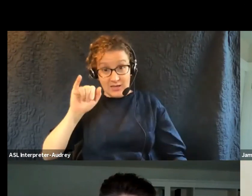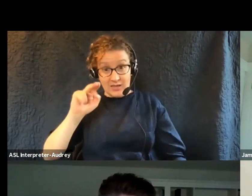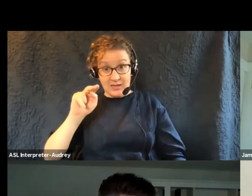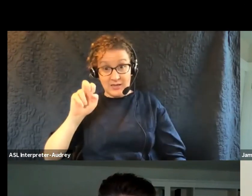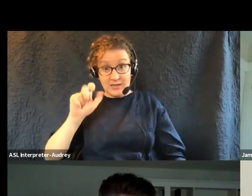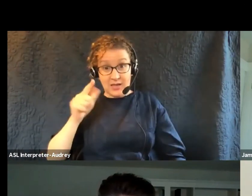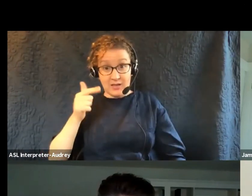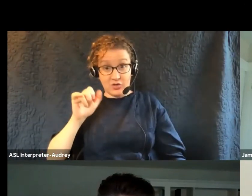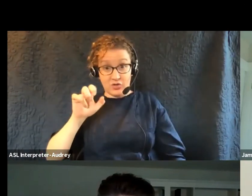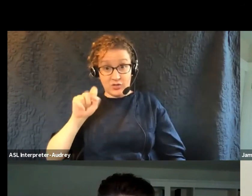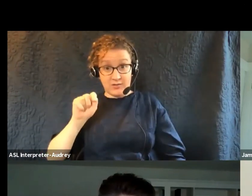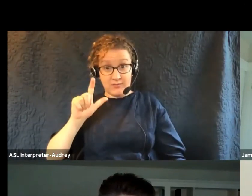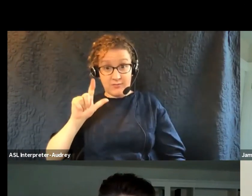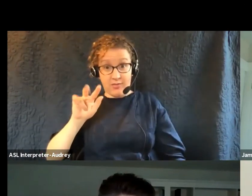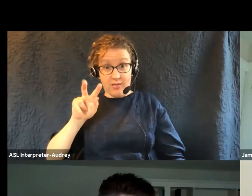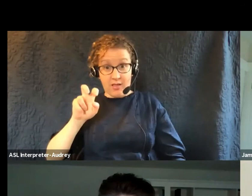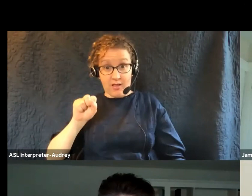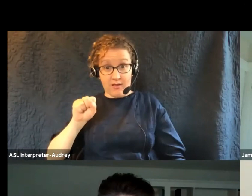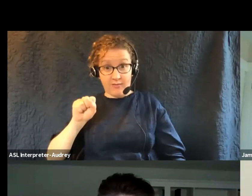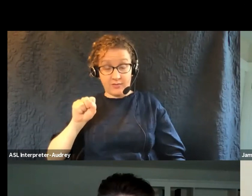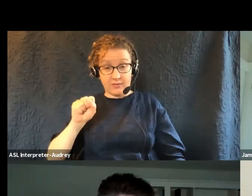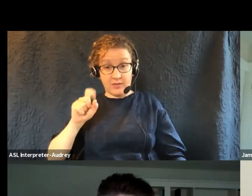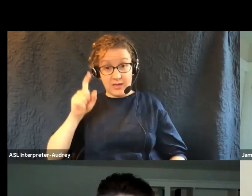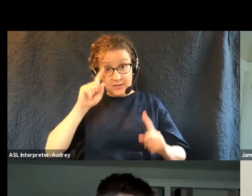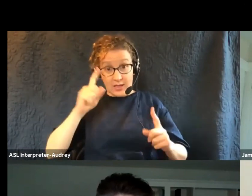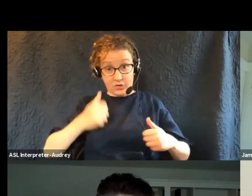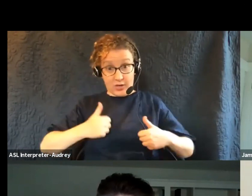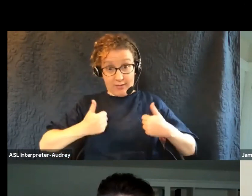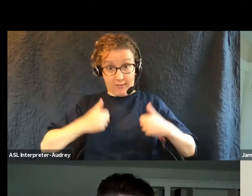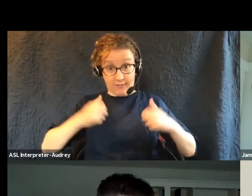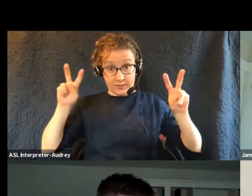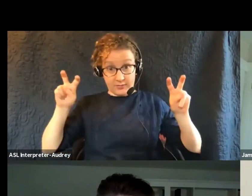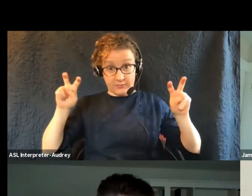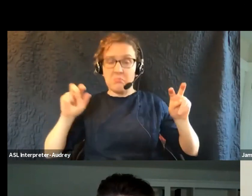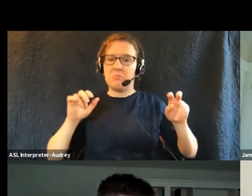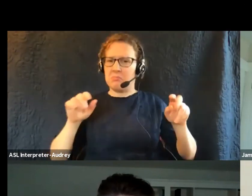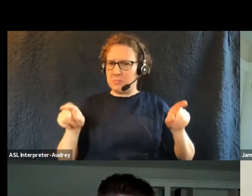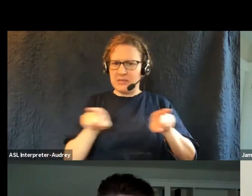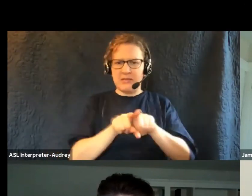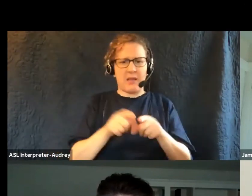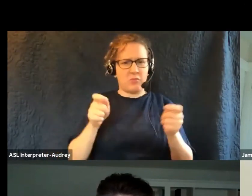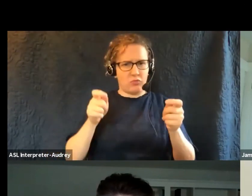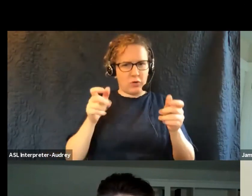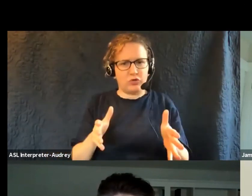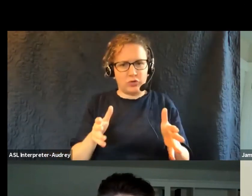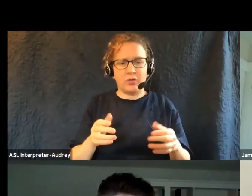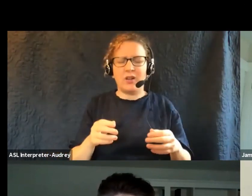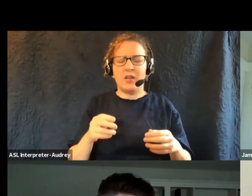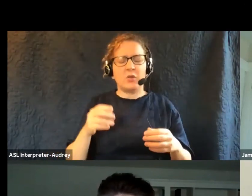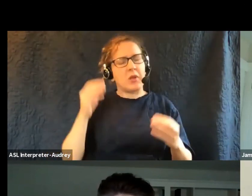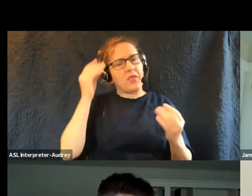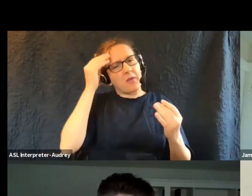and individuals to learn about the Think College affiliated postsecondary transition programs